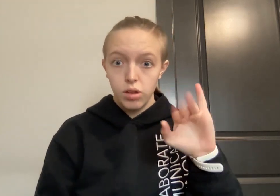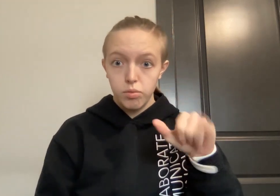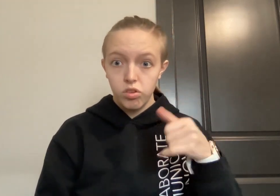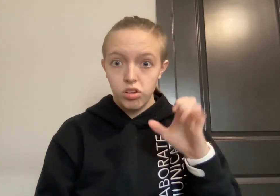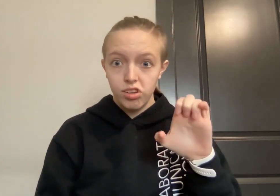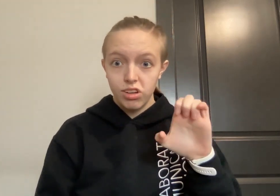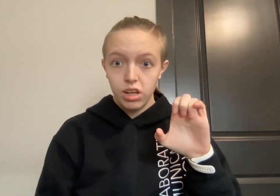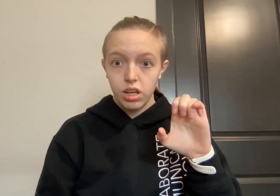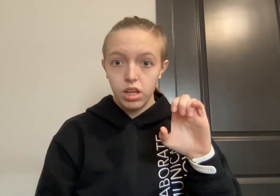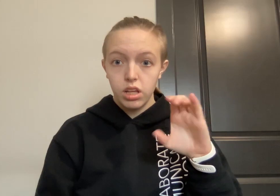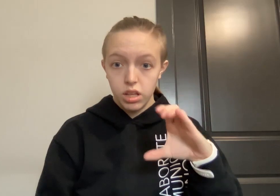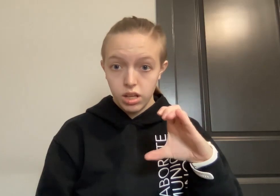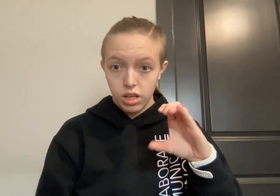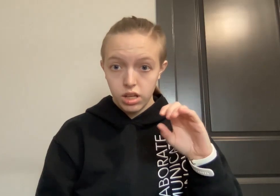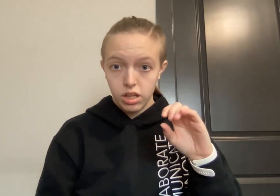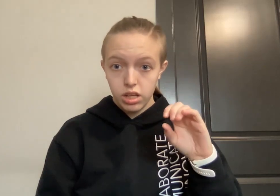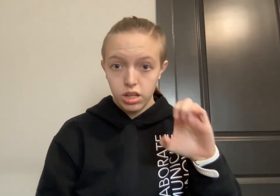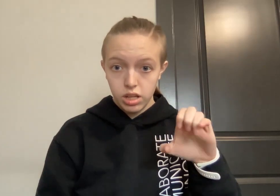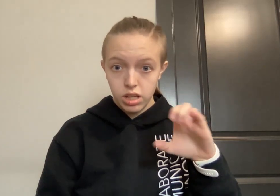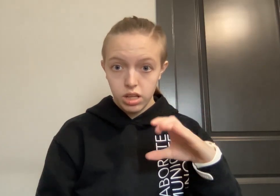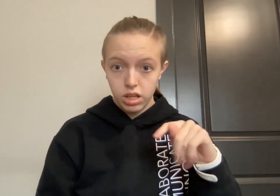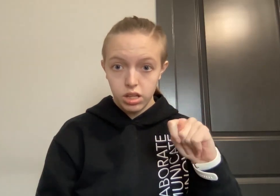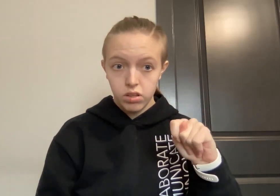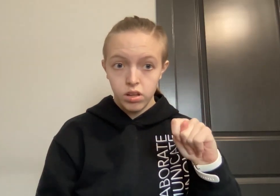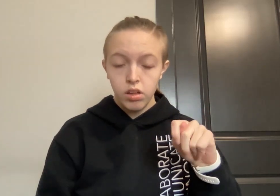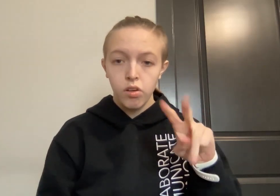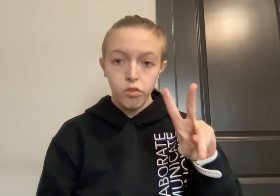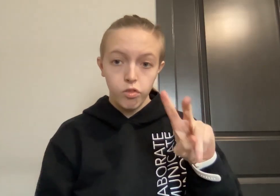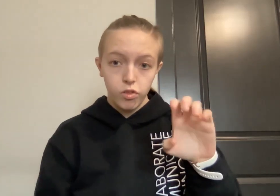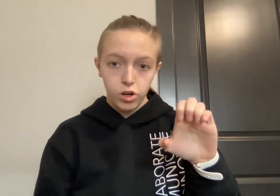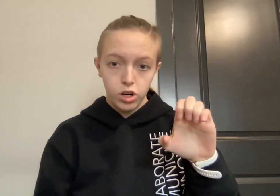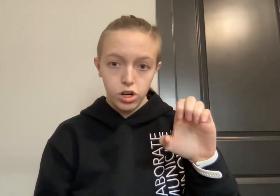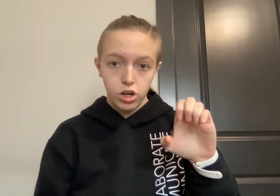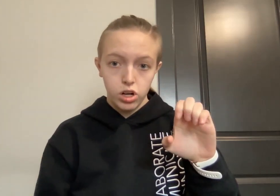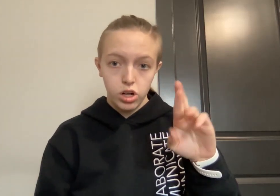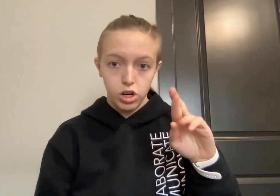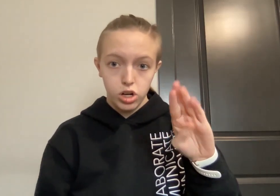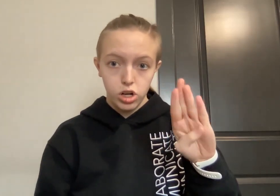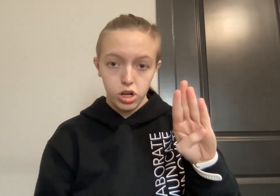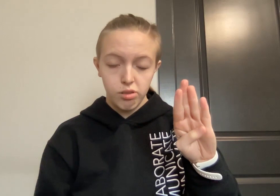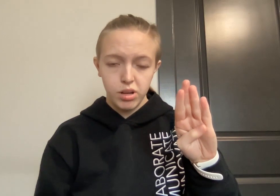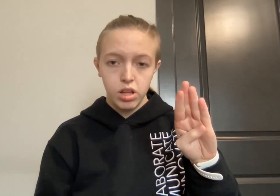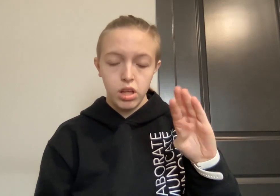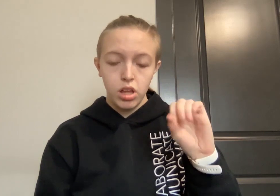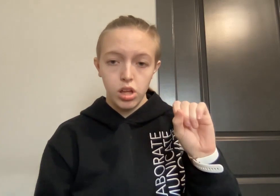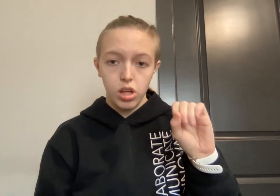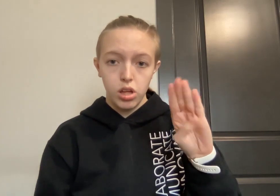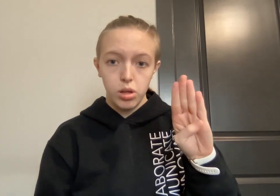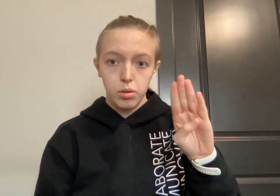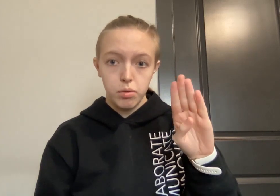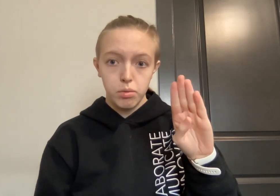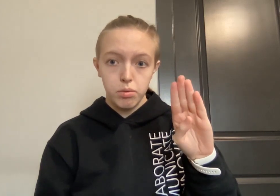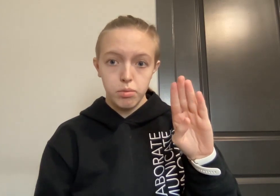object, and verb,